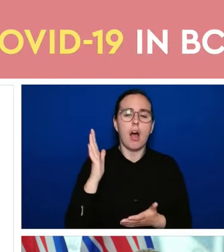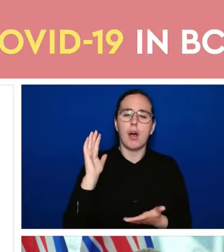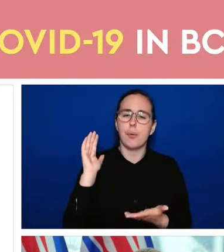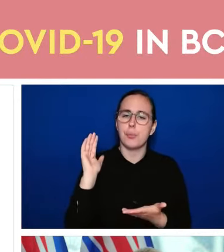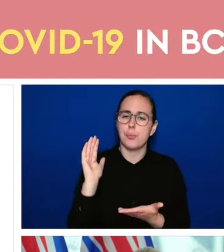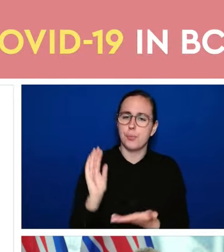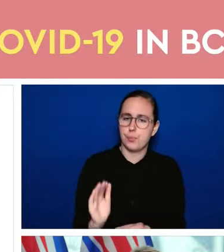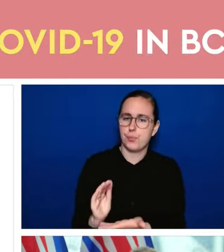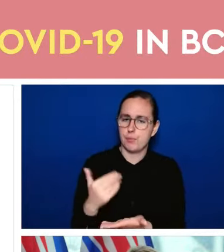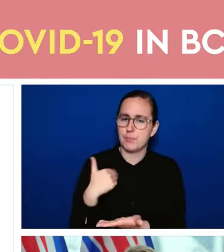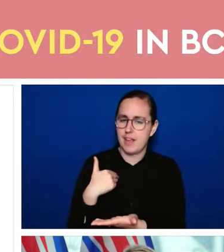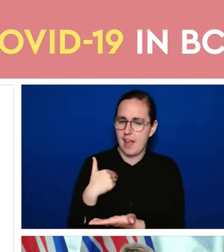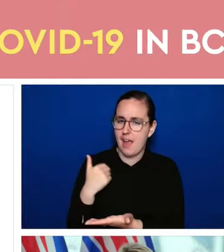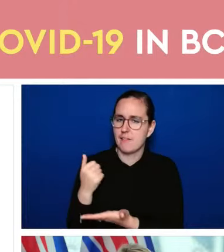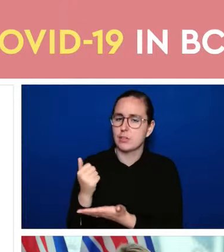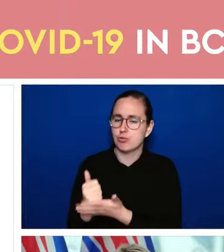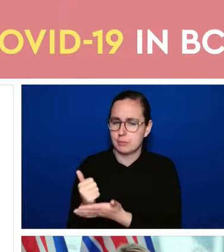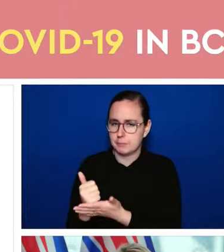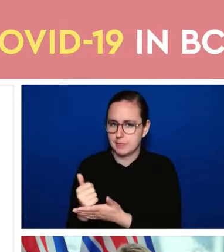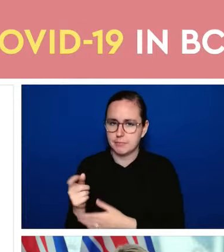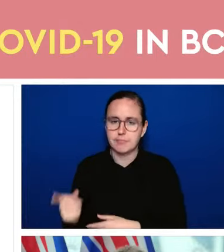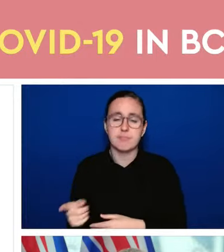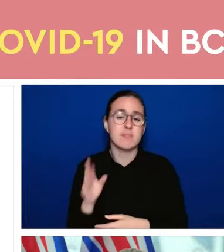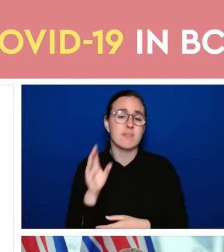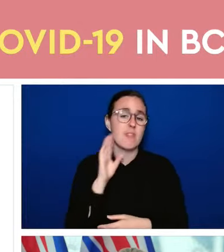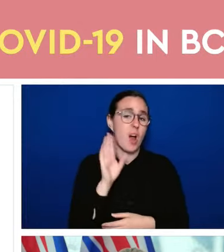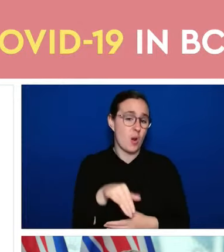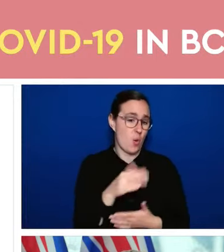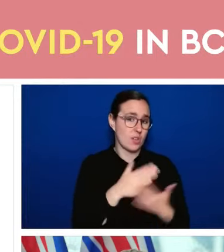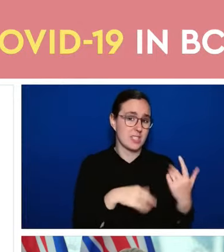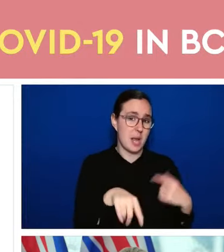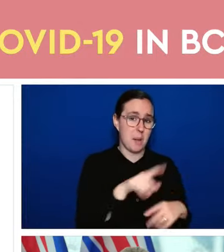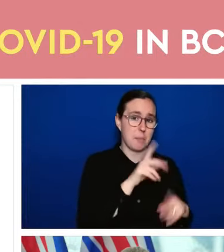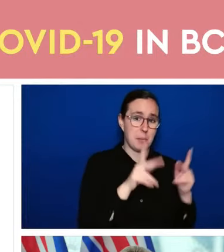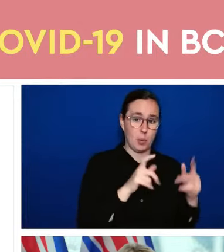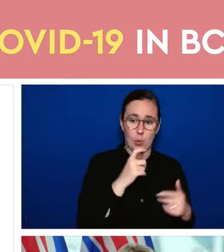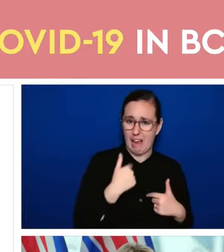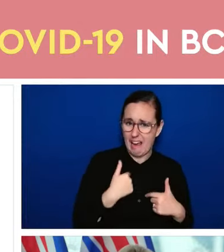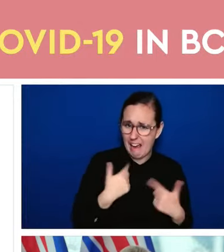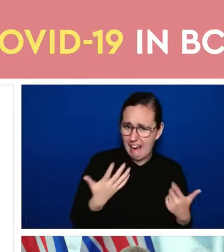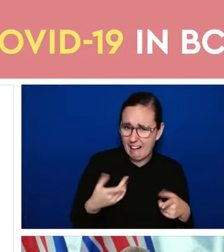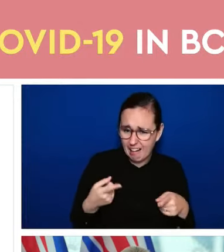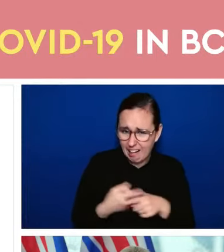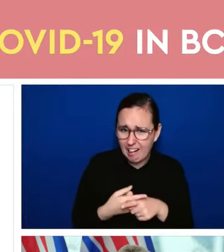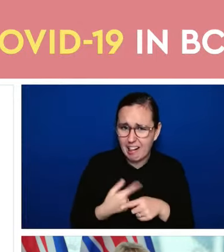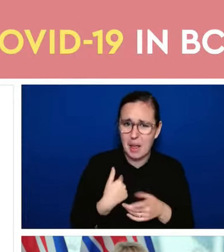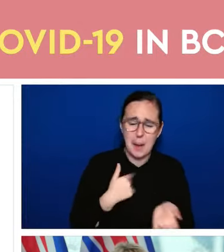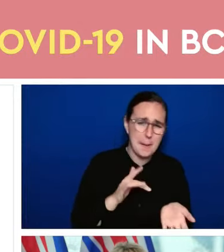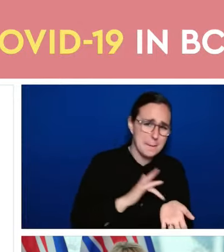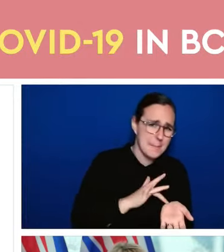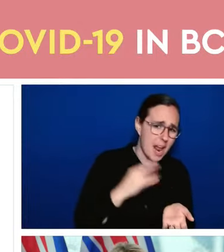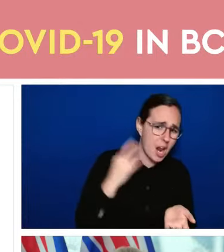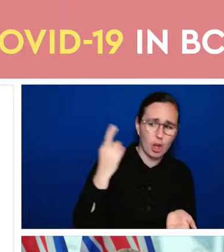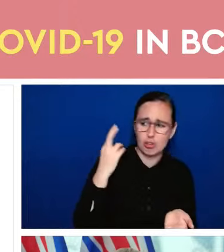streaming vulnerable there has been a year end apprehension is collectively we have moved from